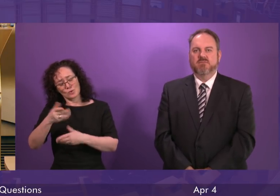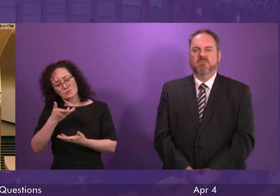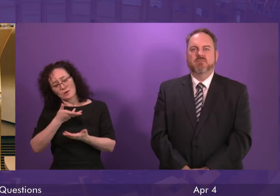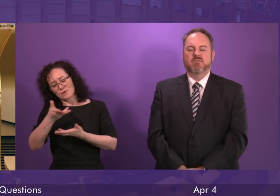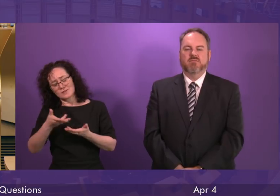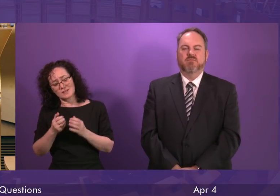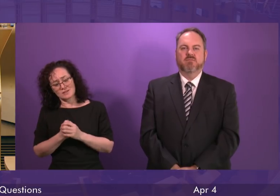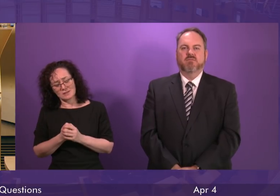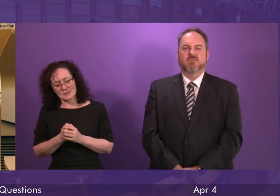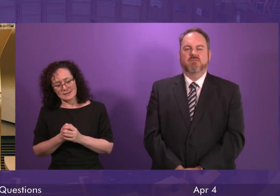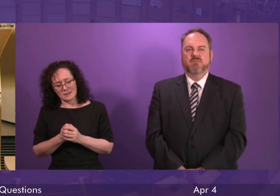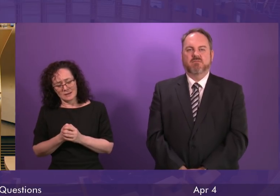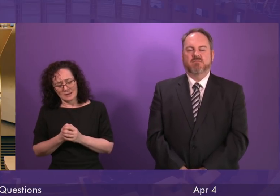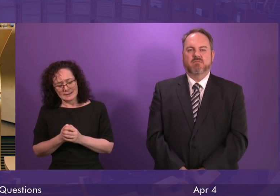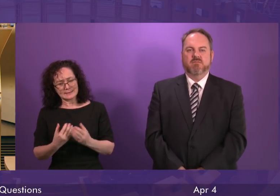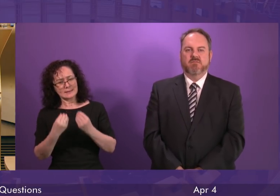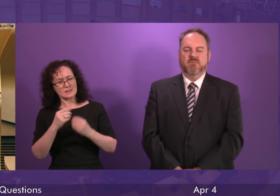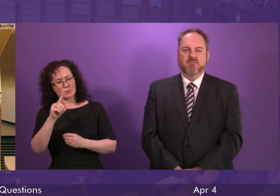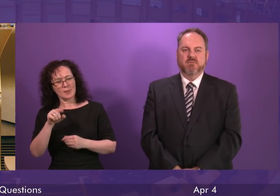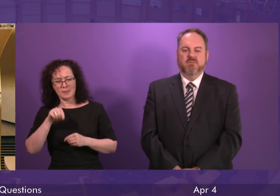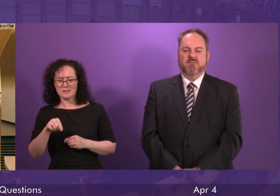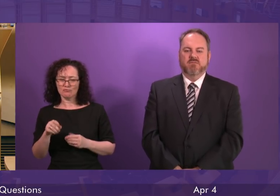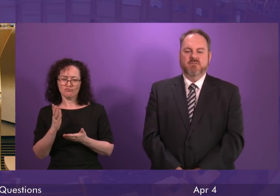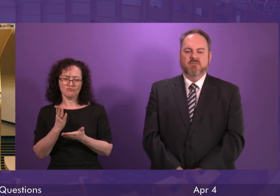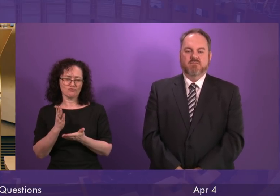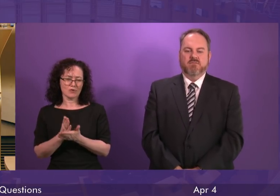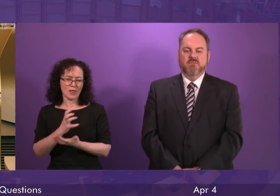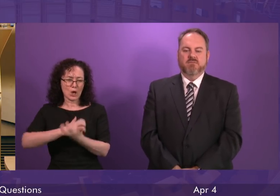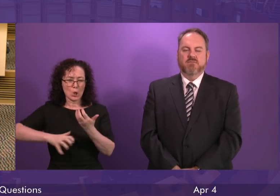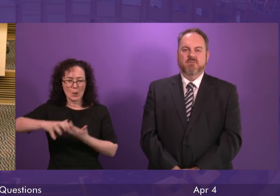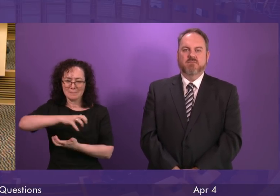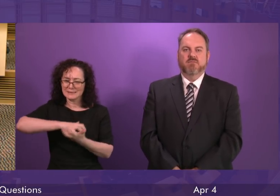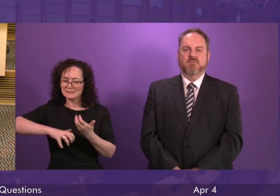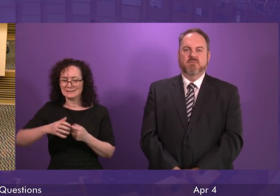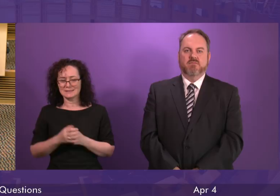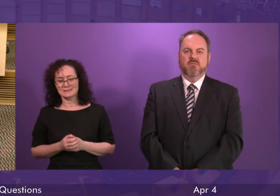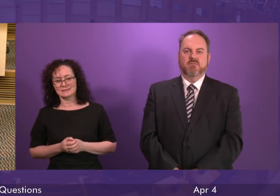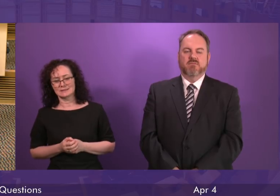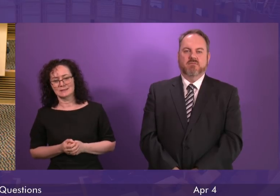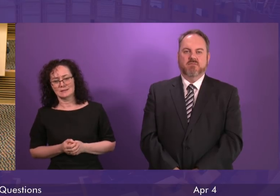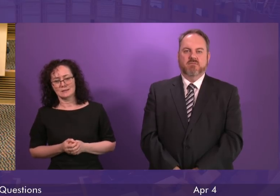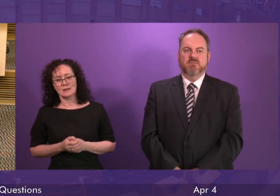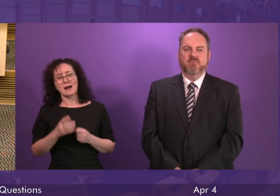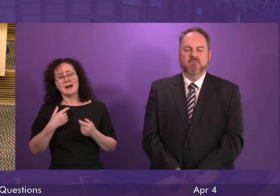not only the complexity of the issue but some of the things that we need to do. As I said